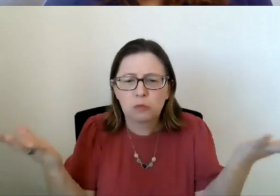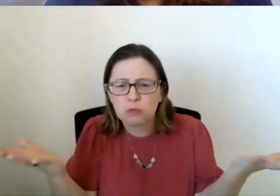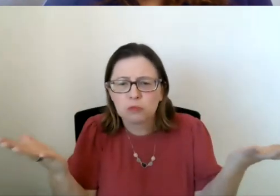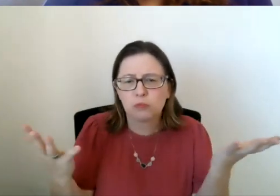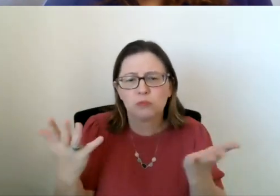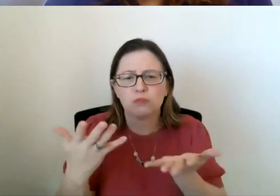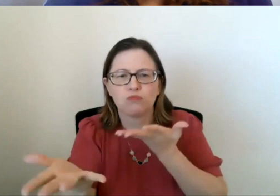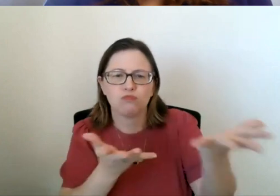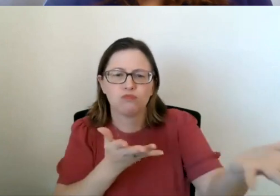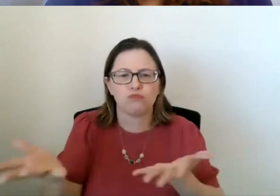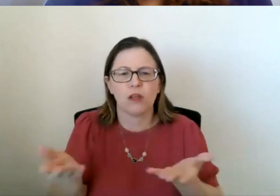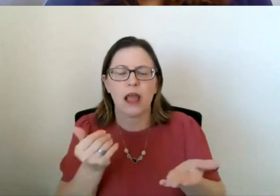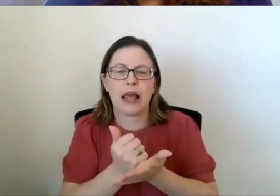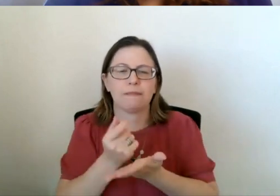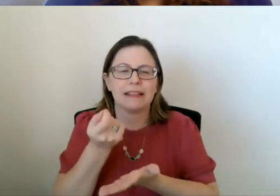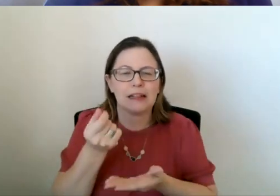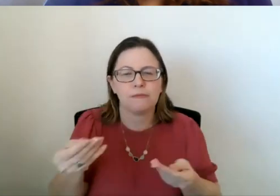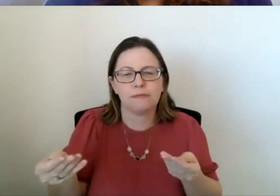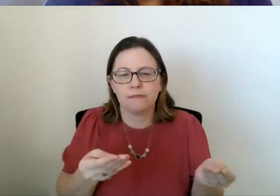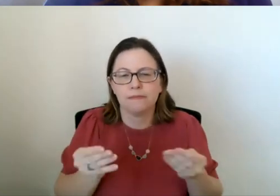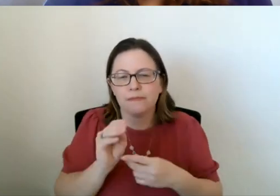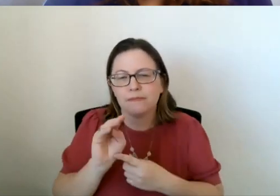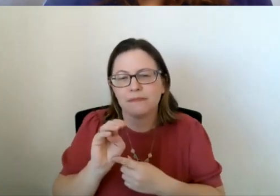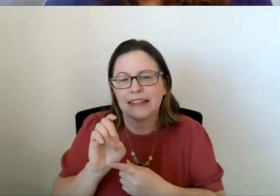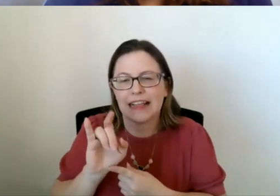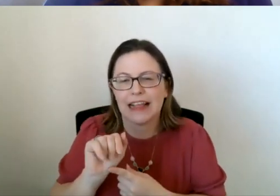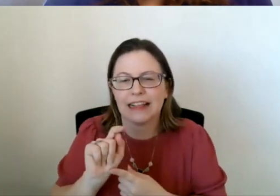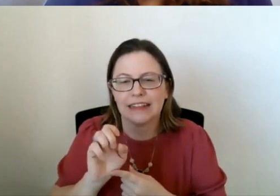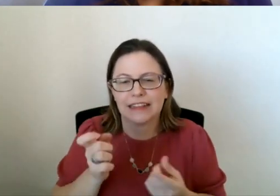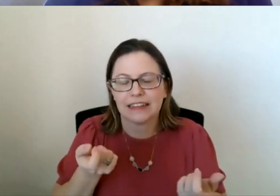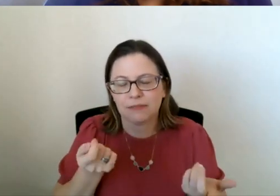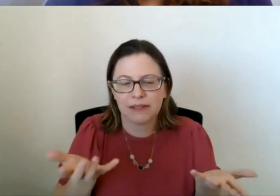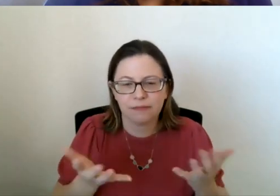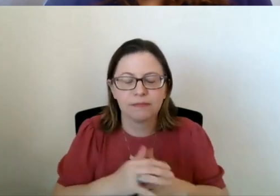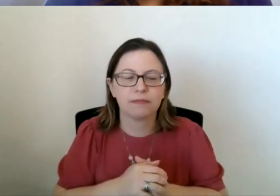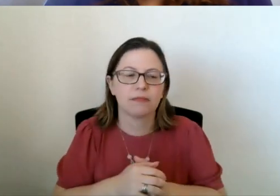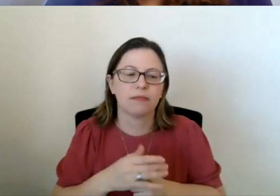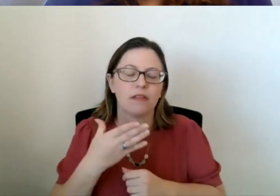if something could be used, let's say on a trial basis, and sort of help to mediate that situation.